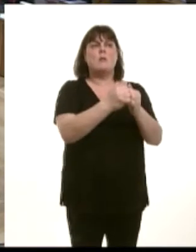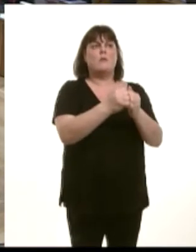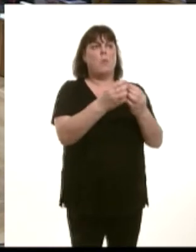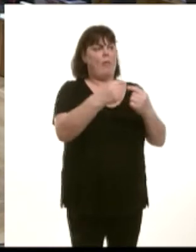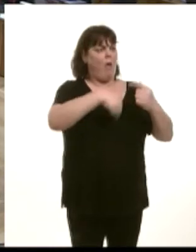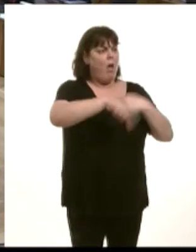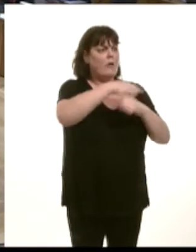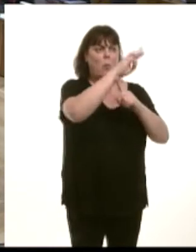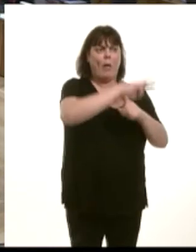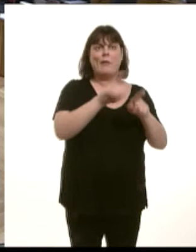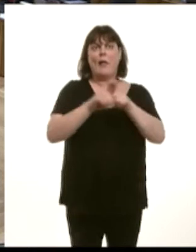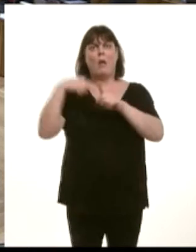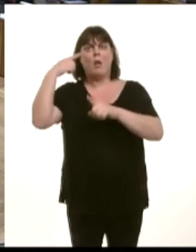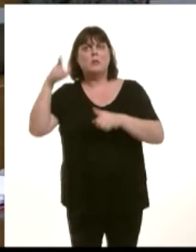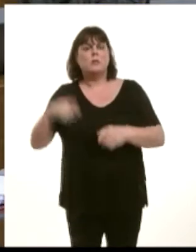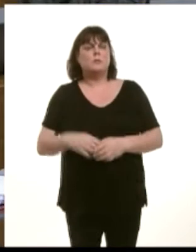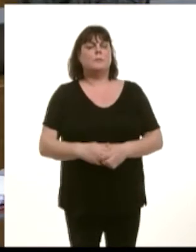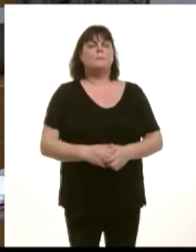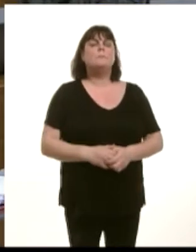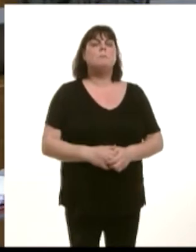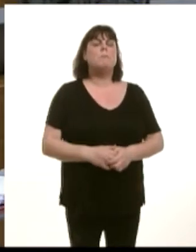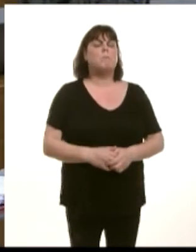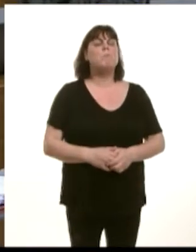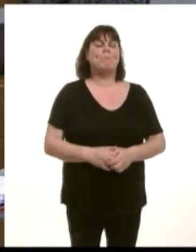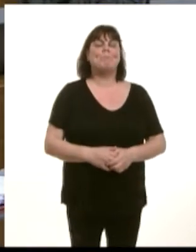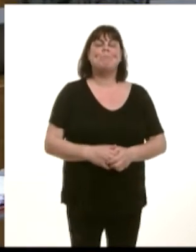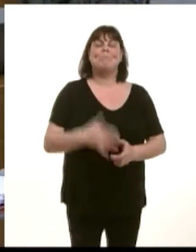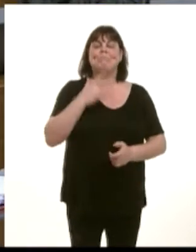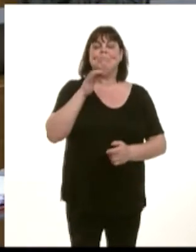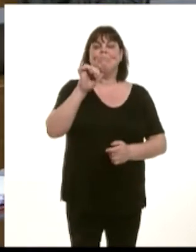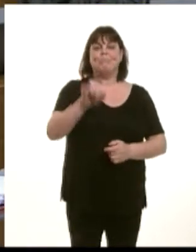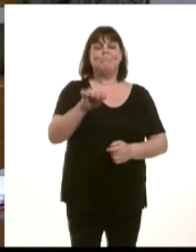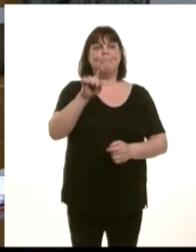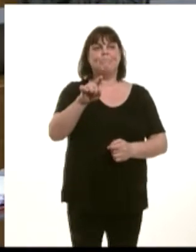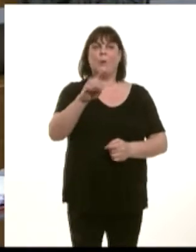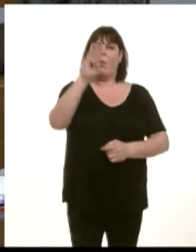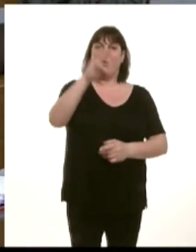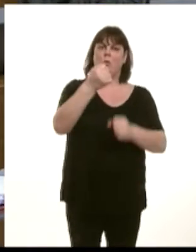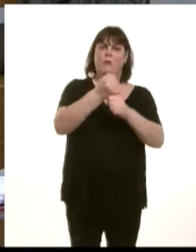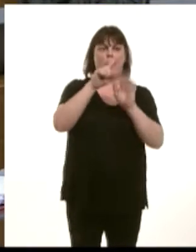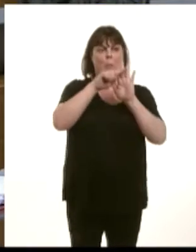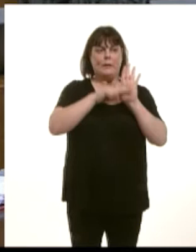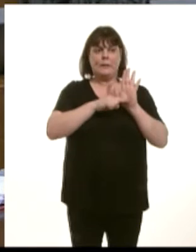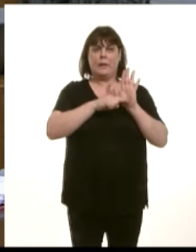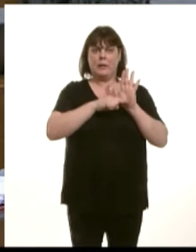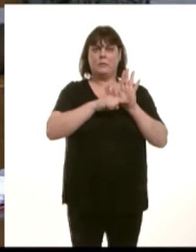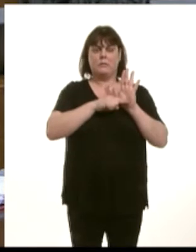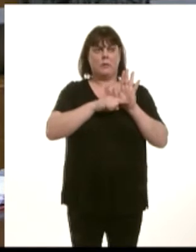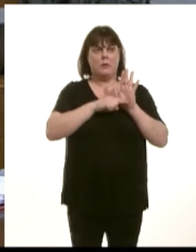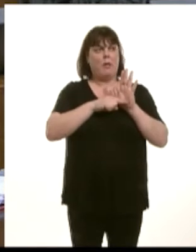Carwyn Jones: Indeed. This is something, of course, that is Welsh Government policy, which is shared by a number of Members in this Chamber.